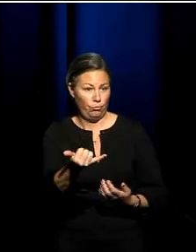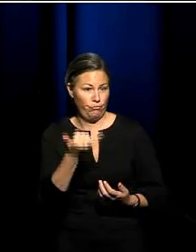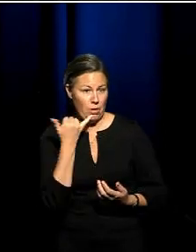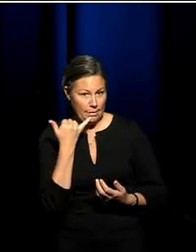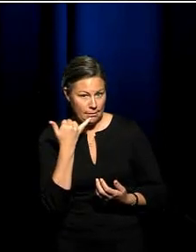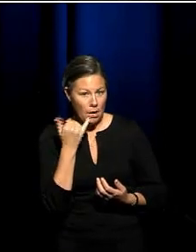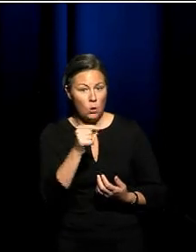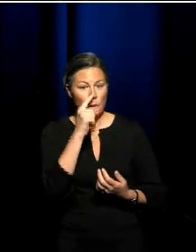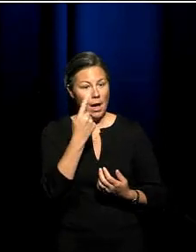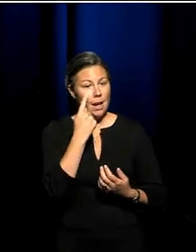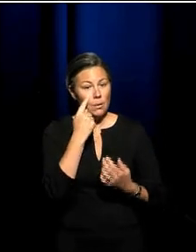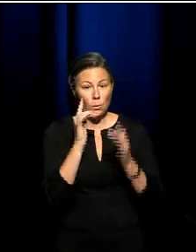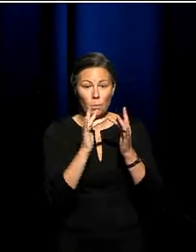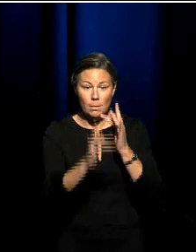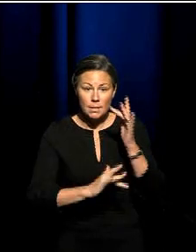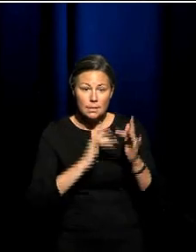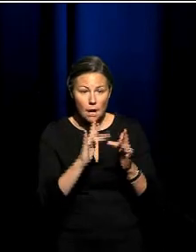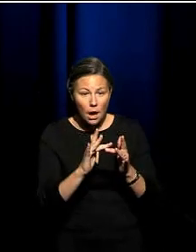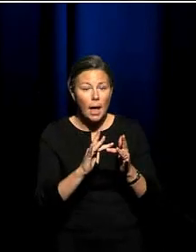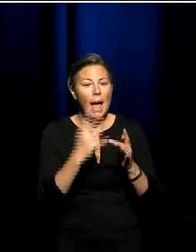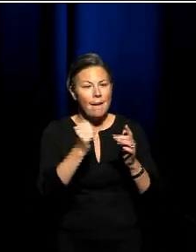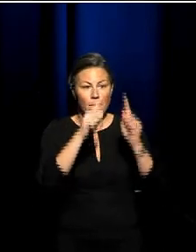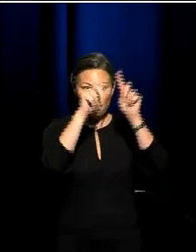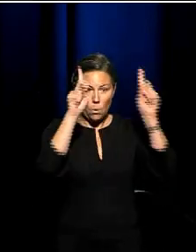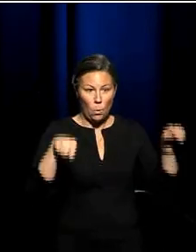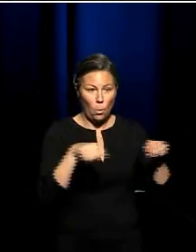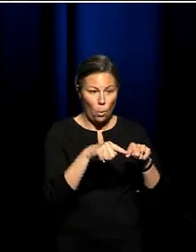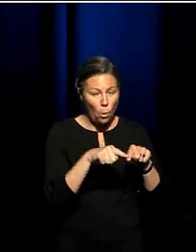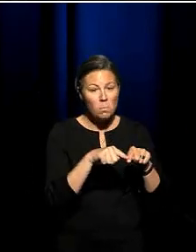submission form which can be used as a guide. The Commission will keep the